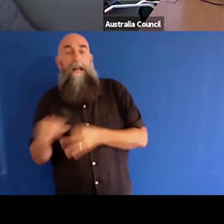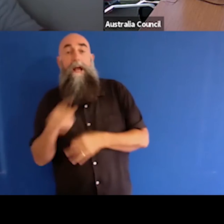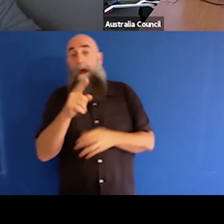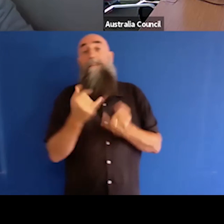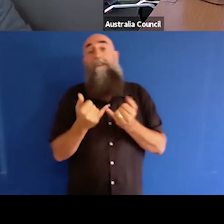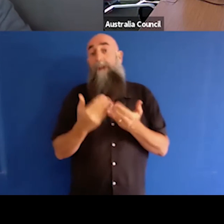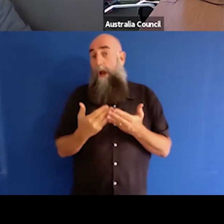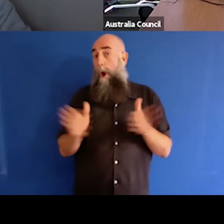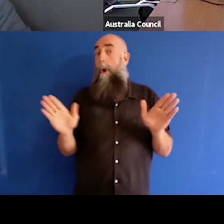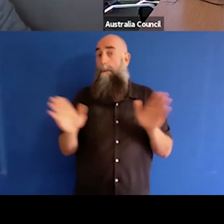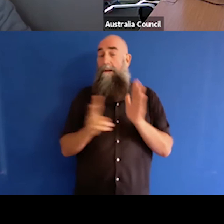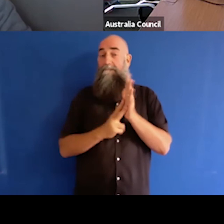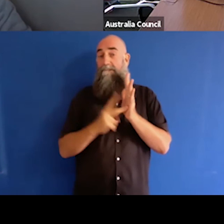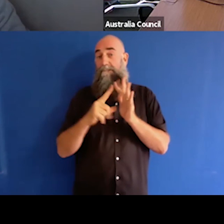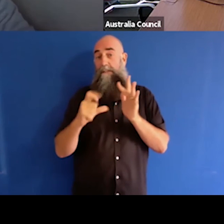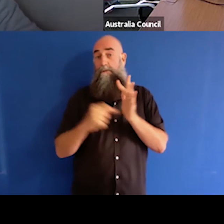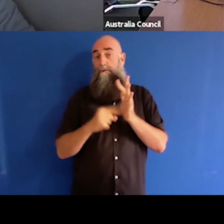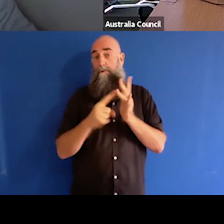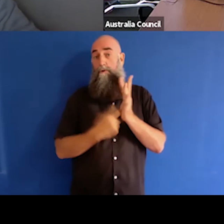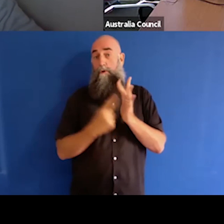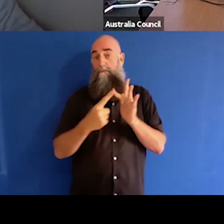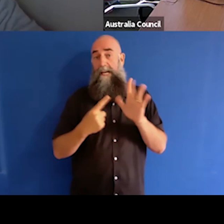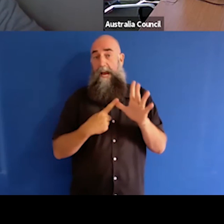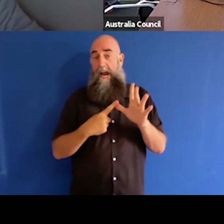Your event might adhere to the current restrictions but you might also put in